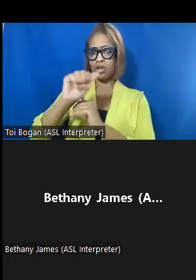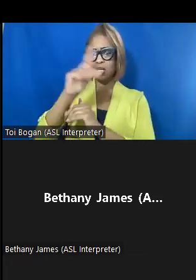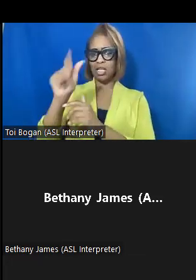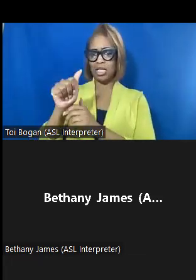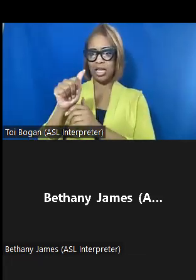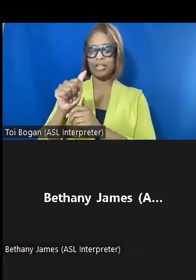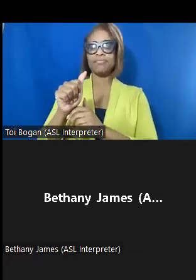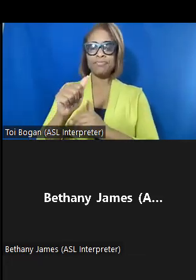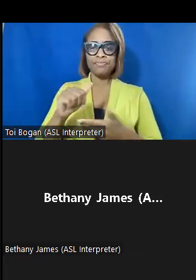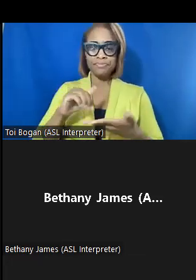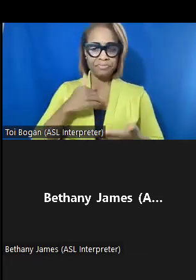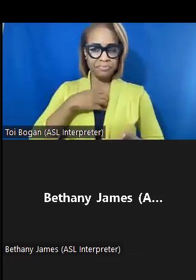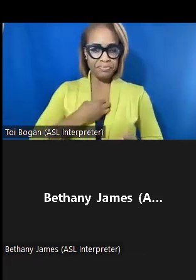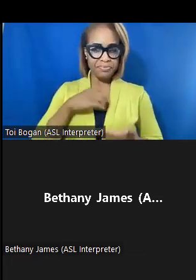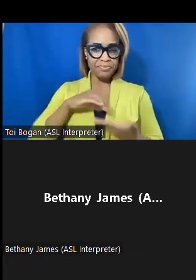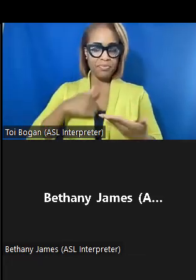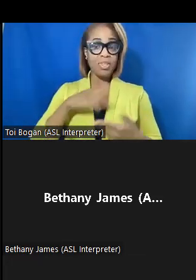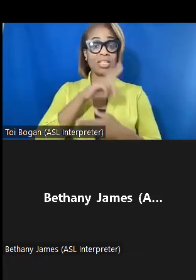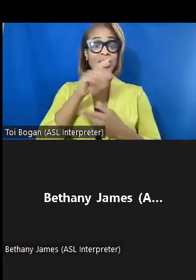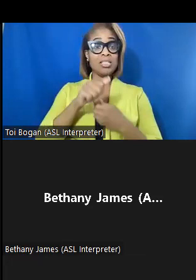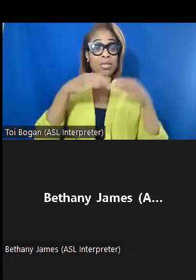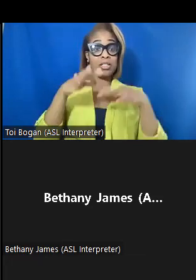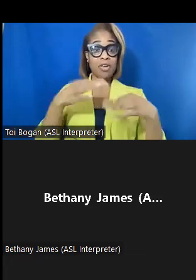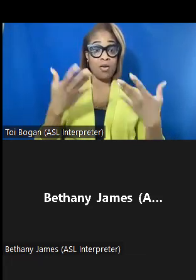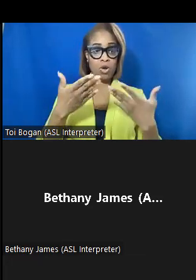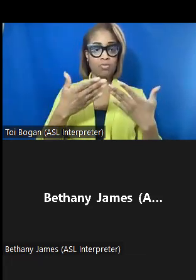Excuse me. A disability is defined in one of three ways.